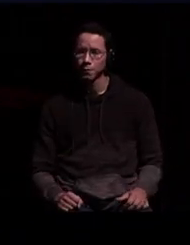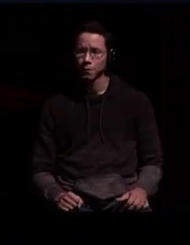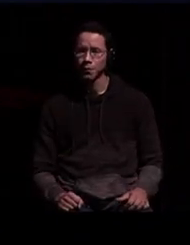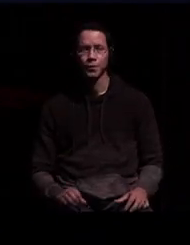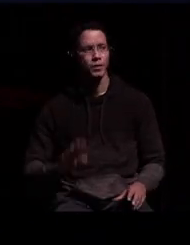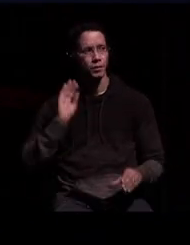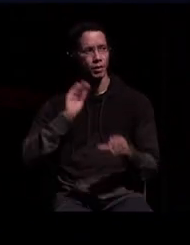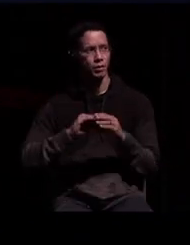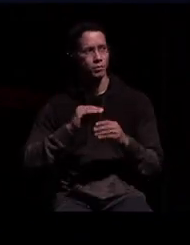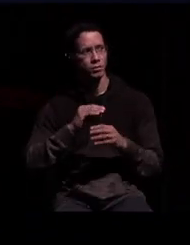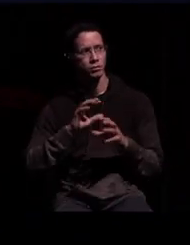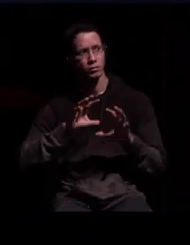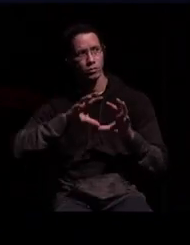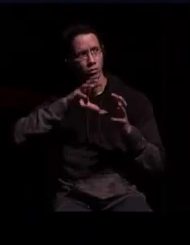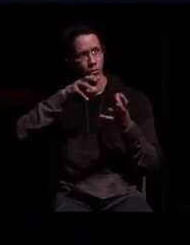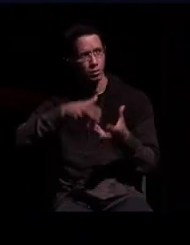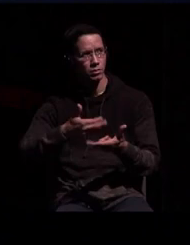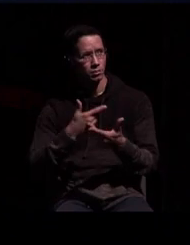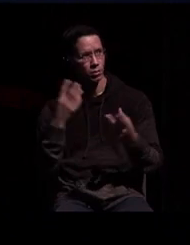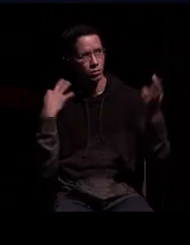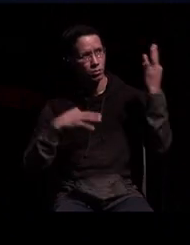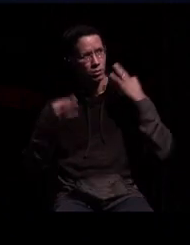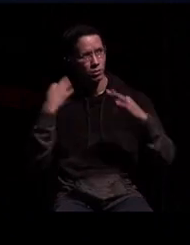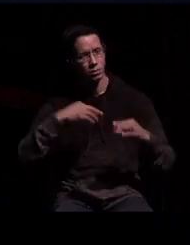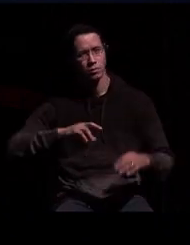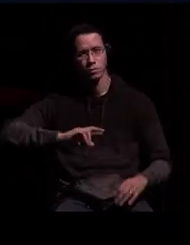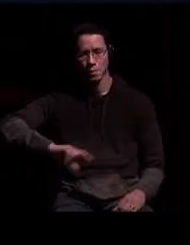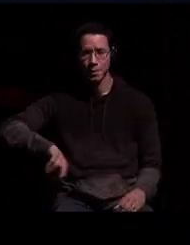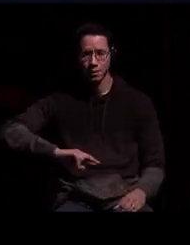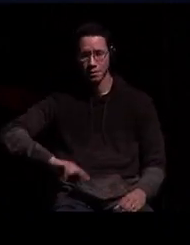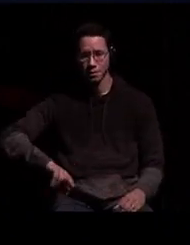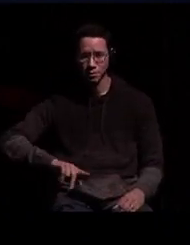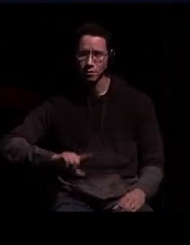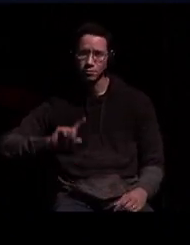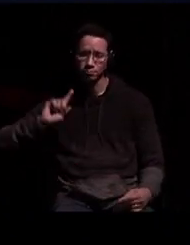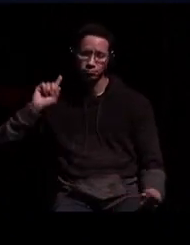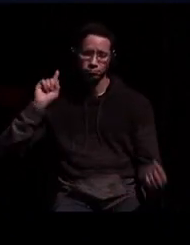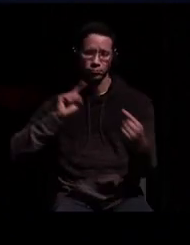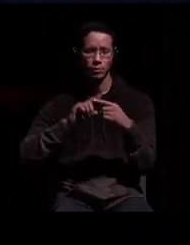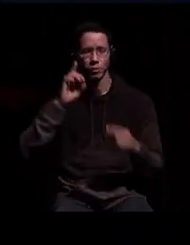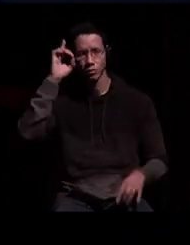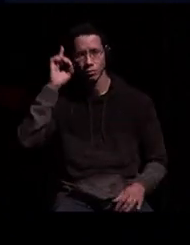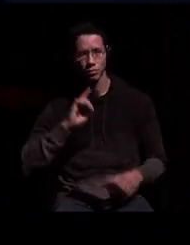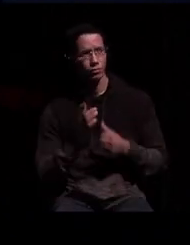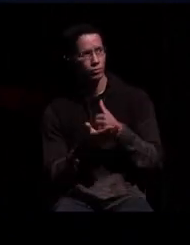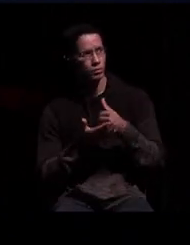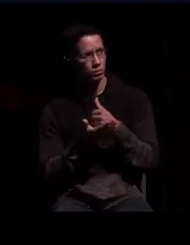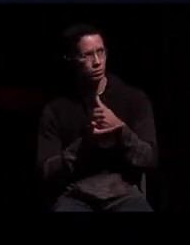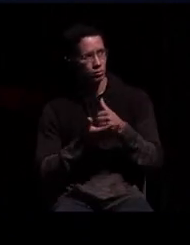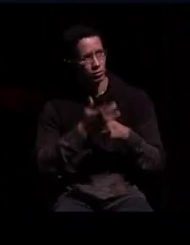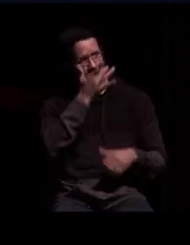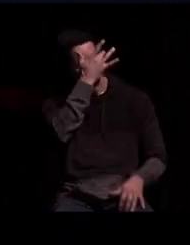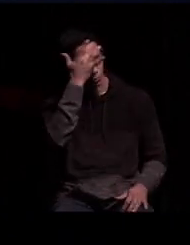is being imposed on tourism, I repeat, it doesn’t only affect the basic rights of people who work in the sector,